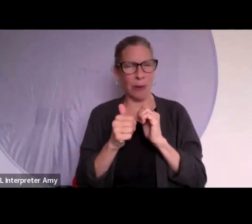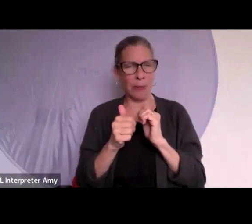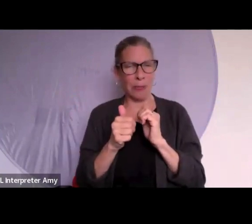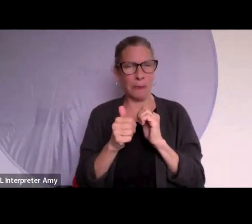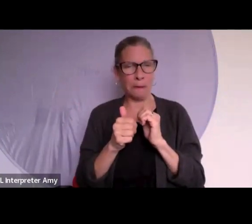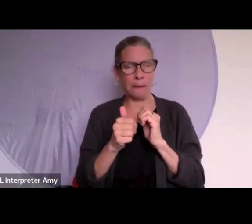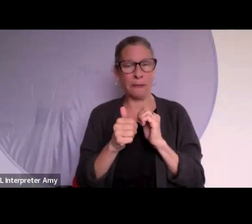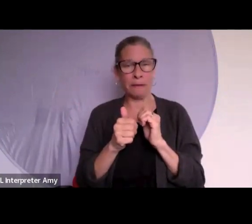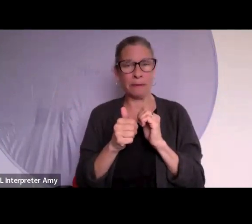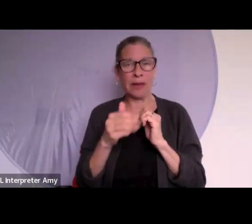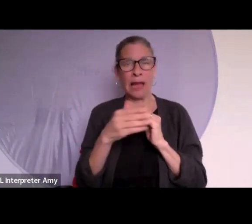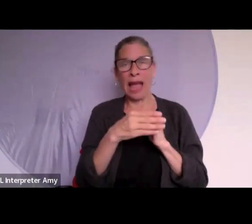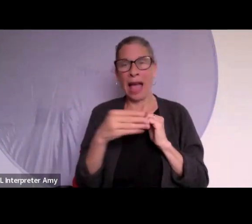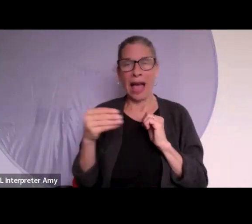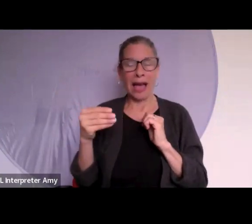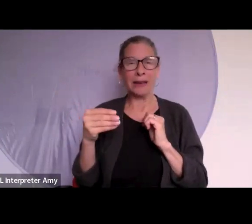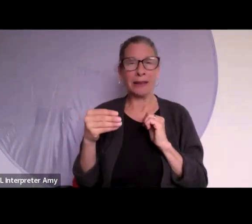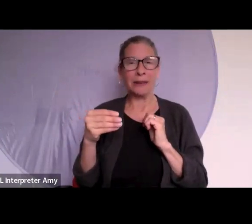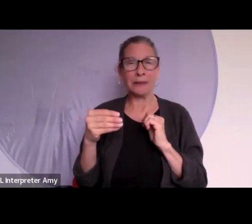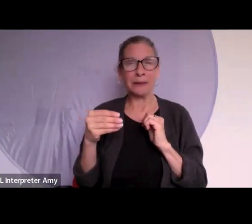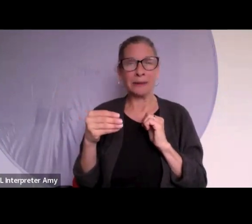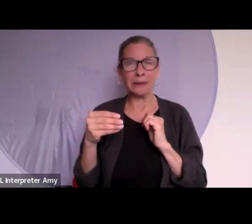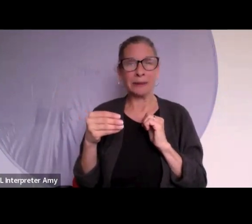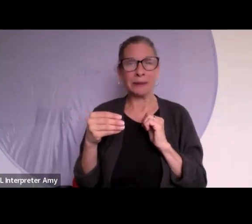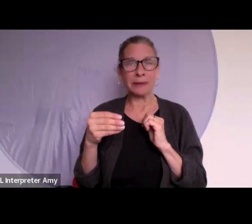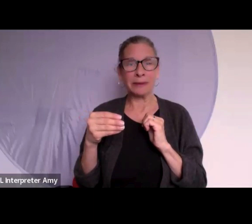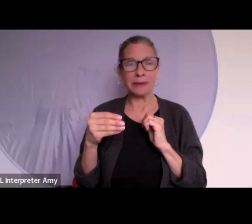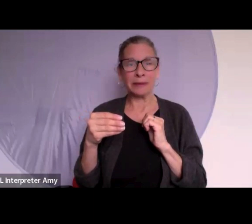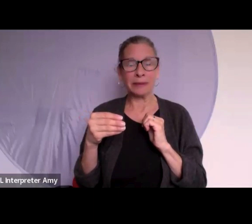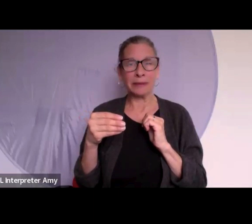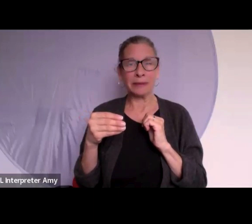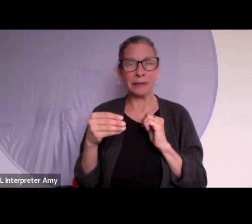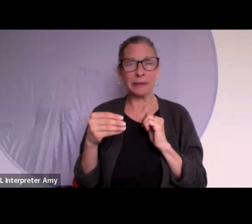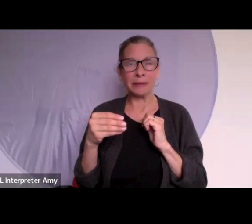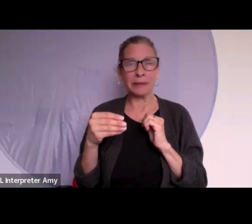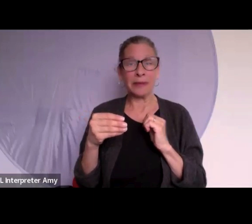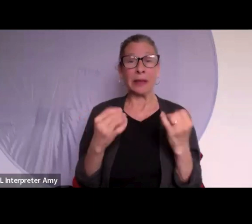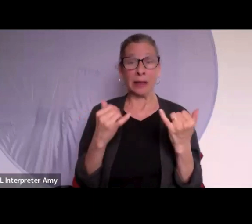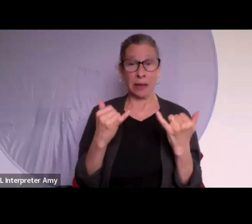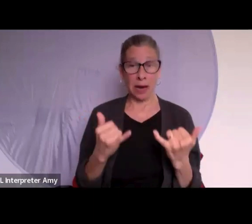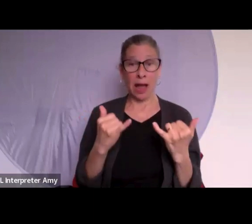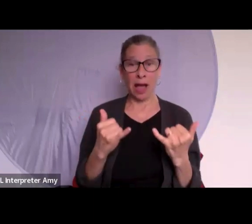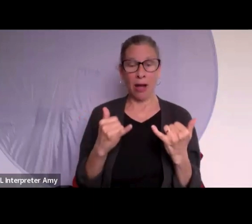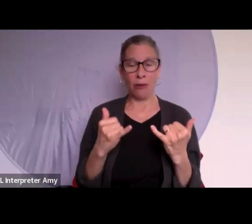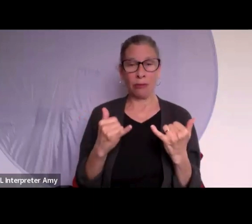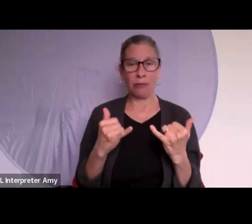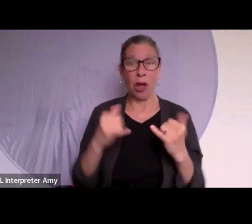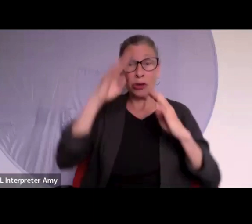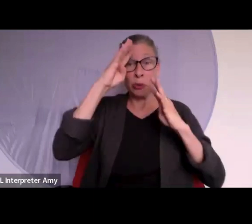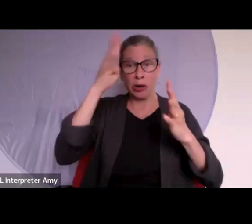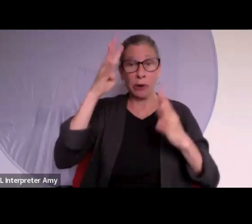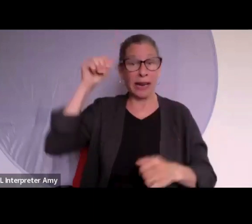And we, we then... Actually now, and so we created audio description for films